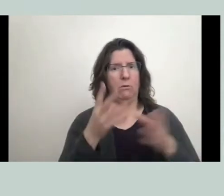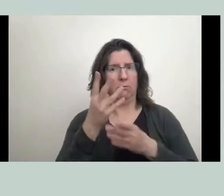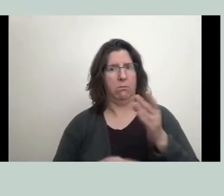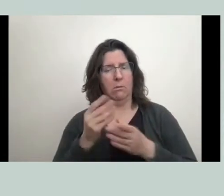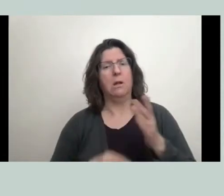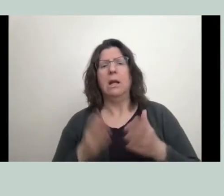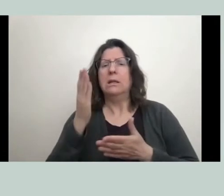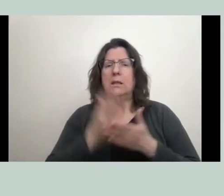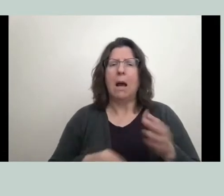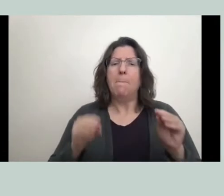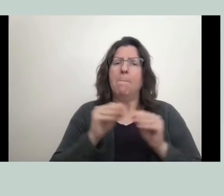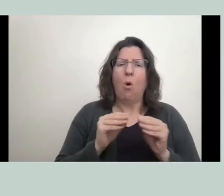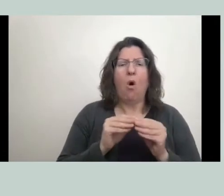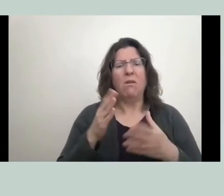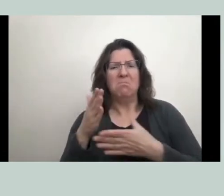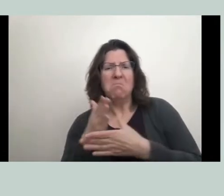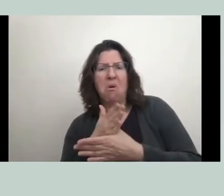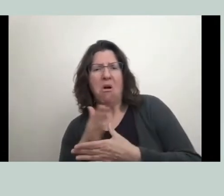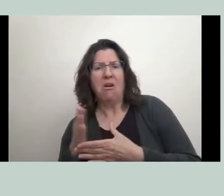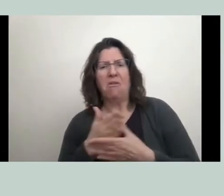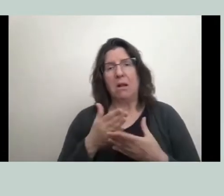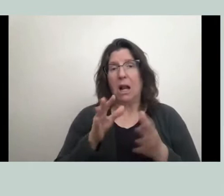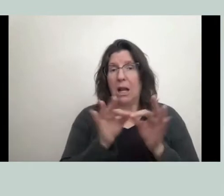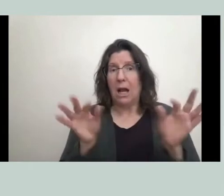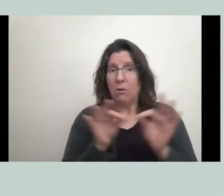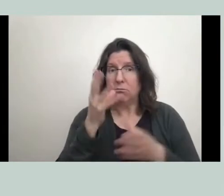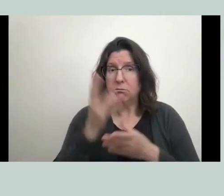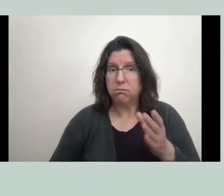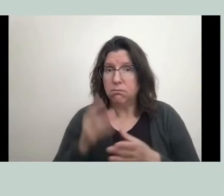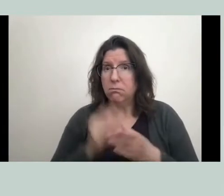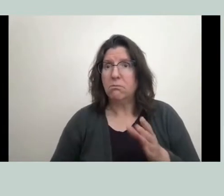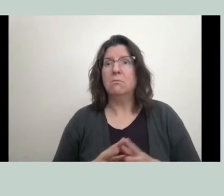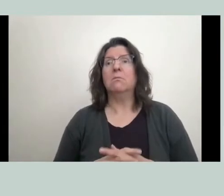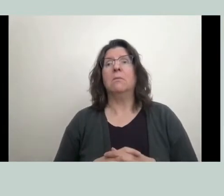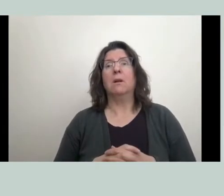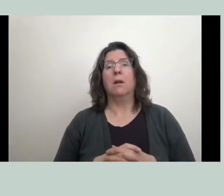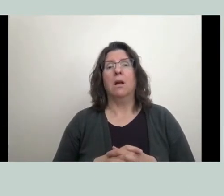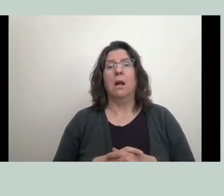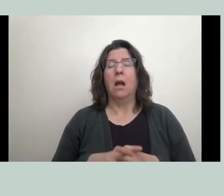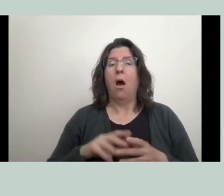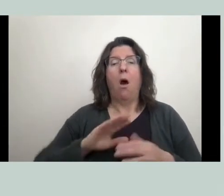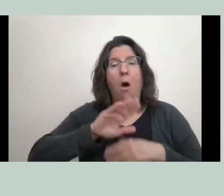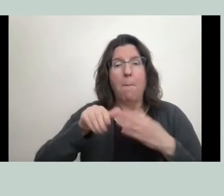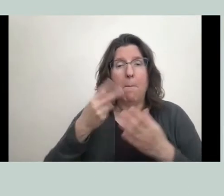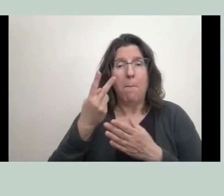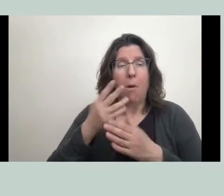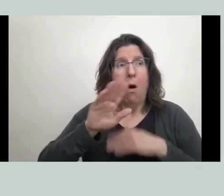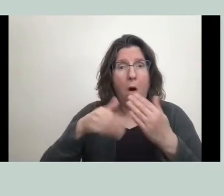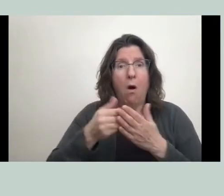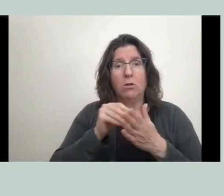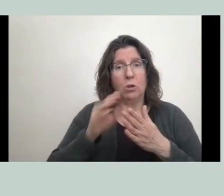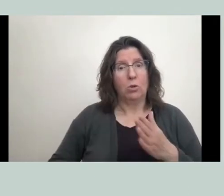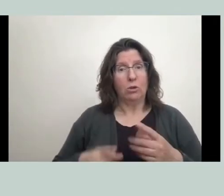anywhere from severe-to-minor gaps in their first language acquisition.